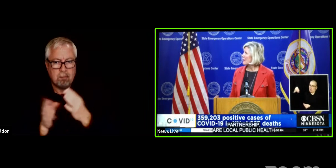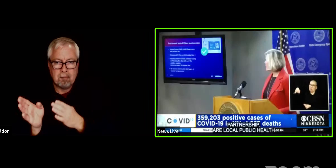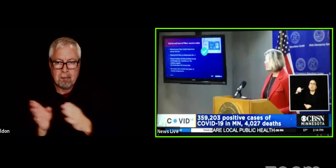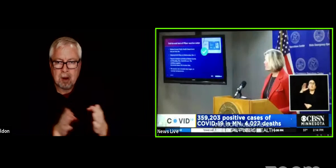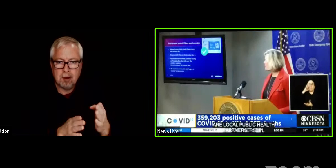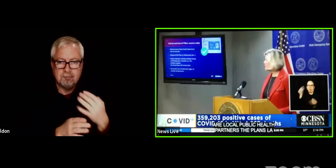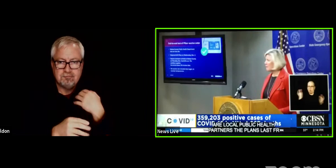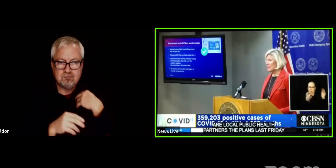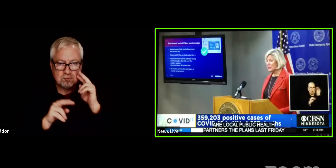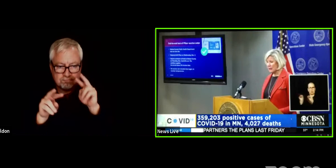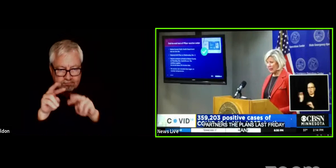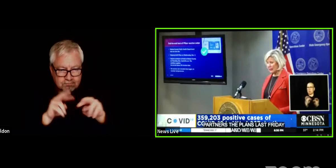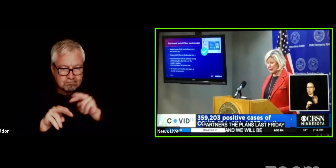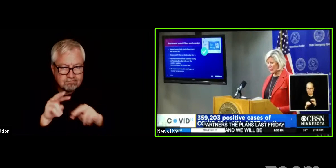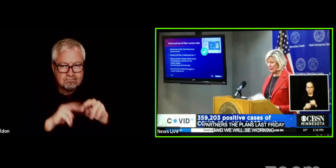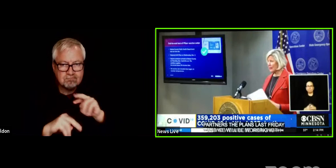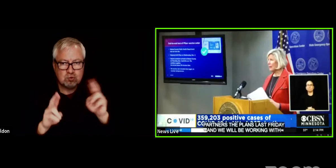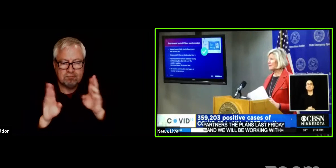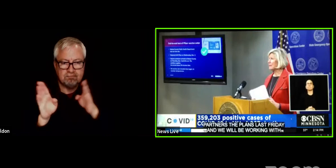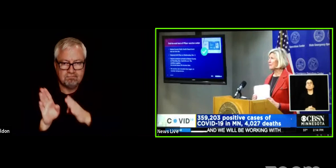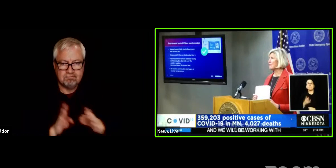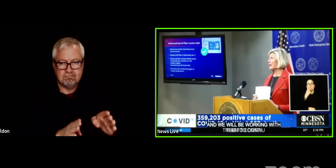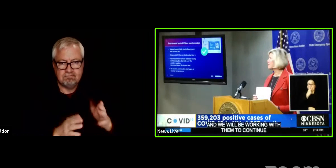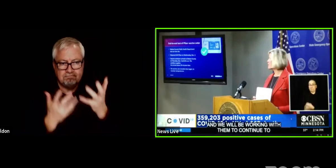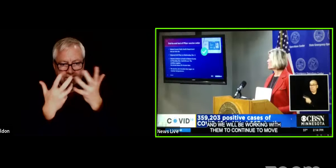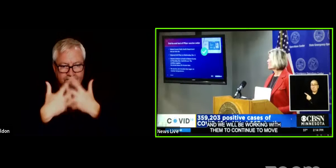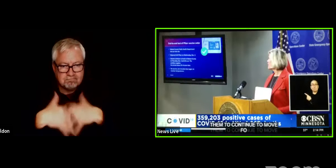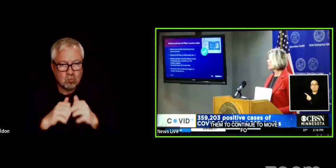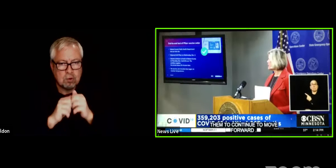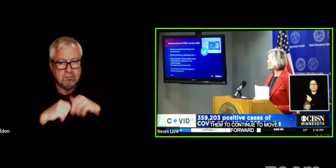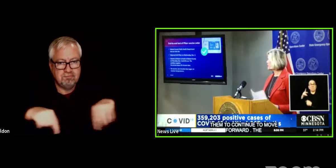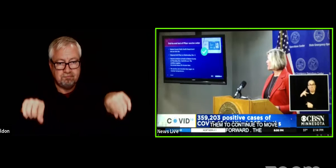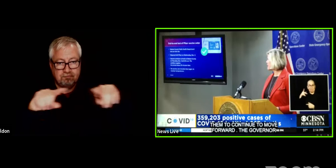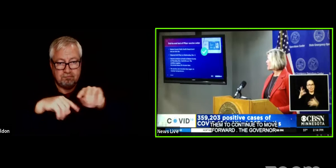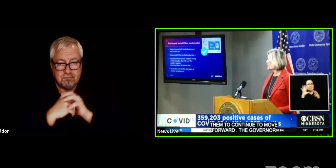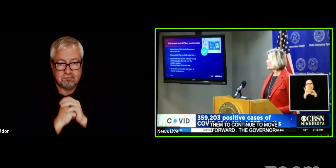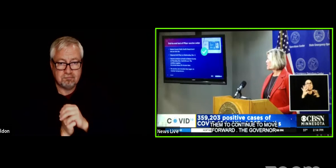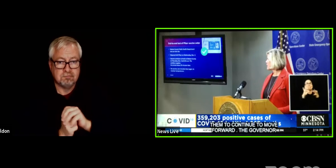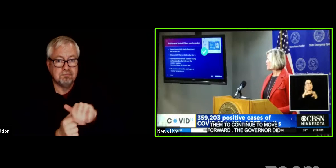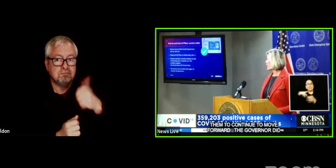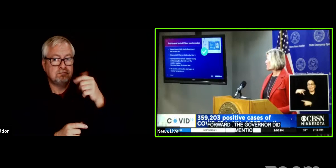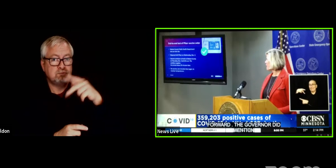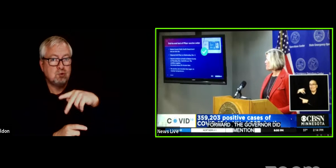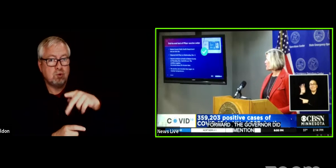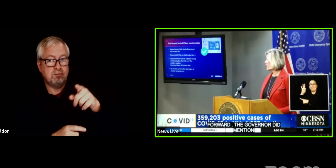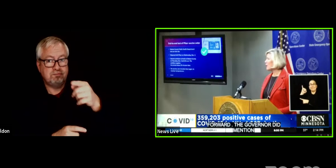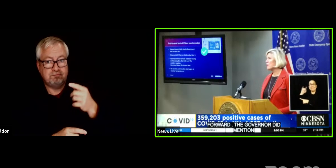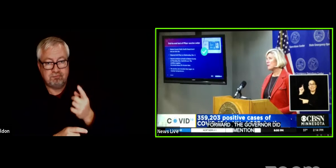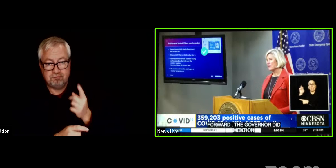THE GOVERNOR DID MENTION THE END-TO-END TEST OF THE PFIZER VACCINE, DAKOTA COUNTY PUBLIC HEALTH WAS OUR